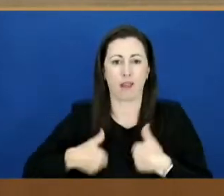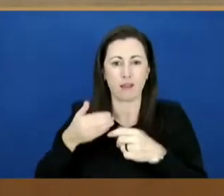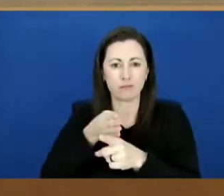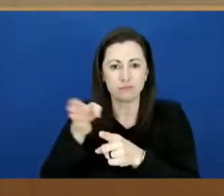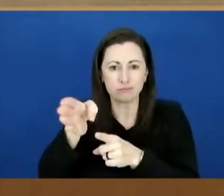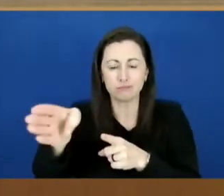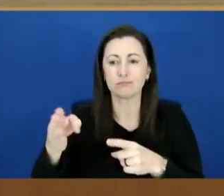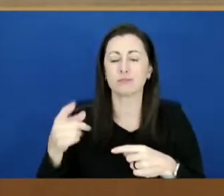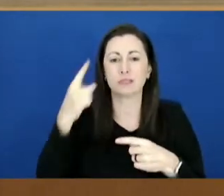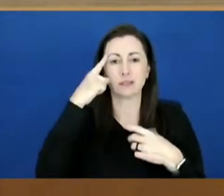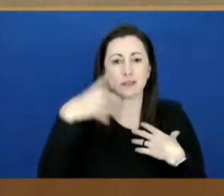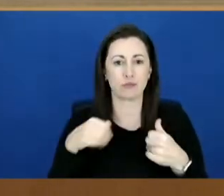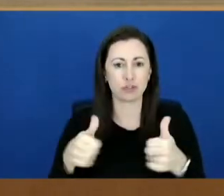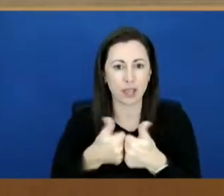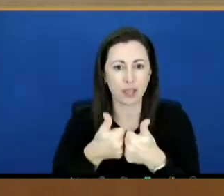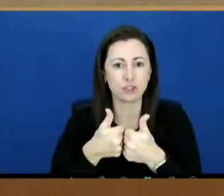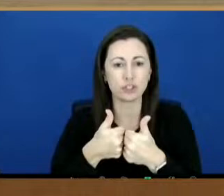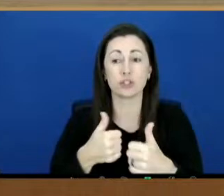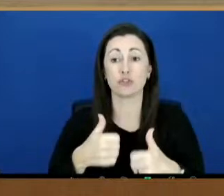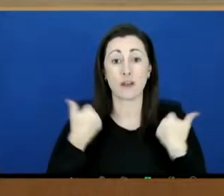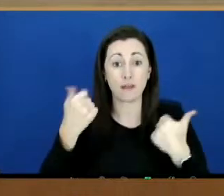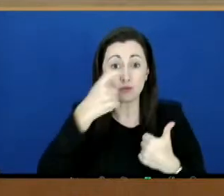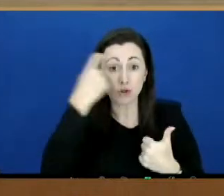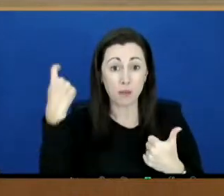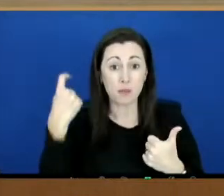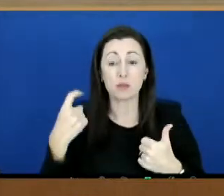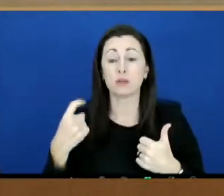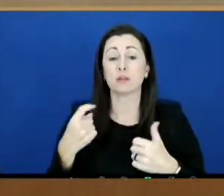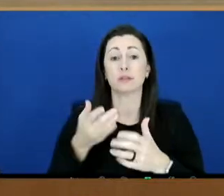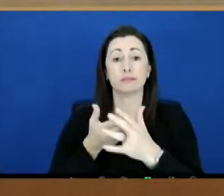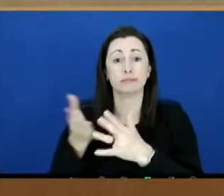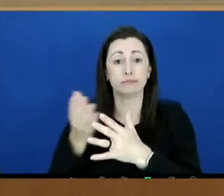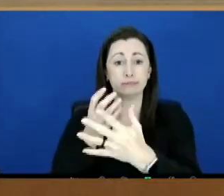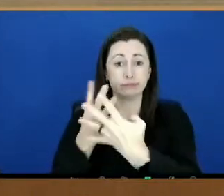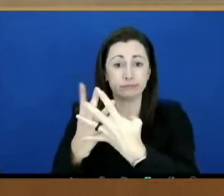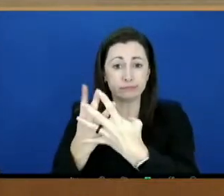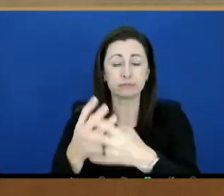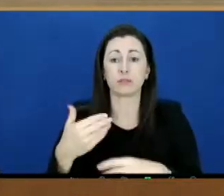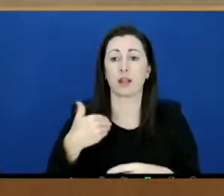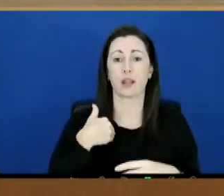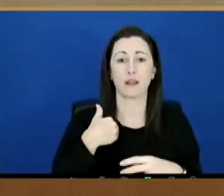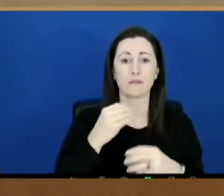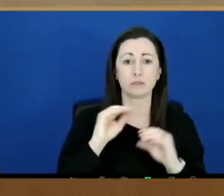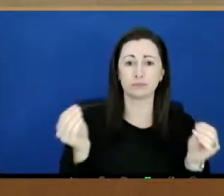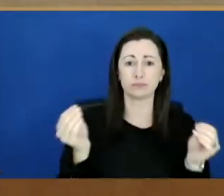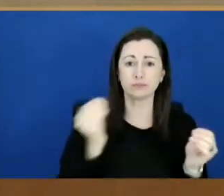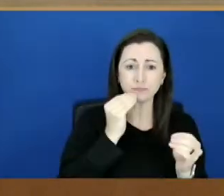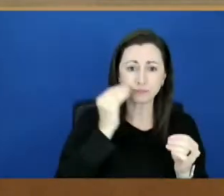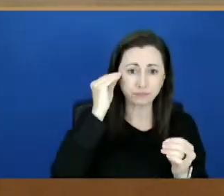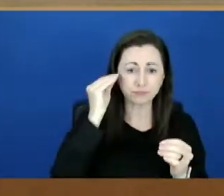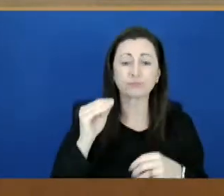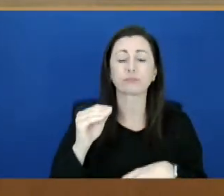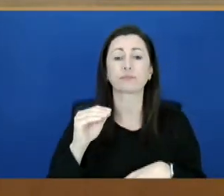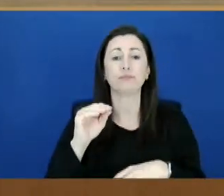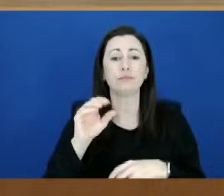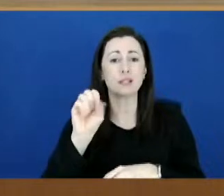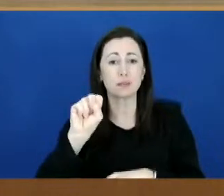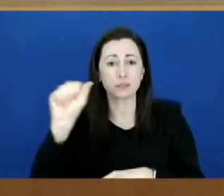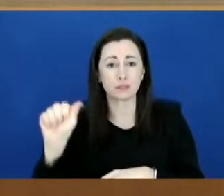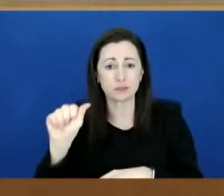DIFFICULT PATHS, LIVING WITH THEIR MENTAL HEALTH CHALLENGES, SURVIVING TRAUMA, FACING